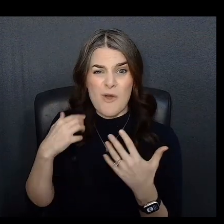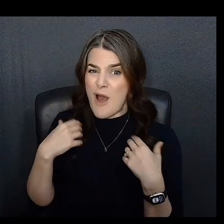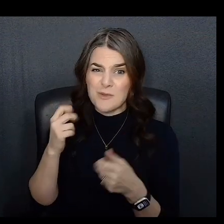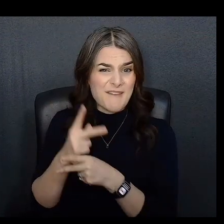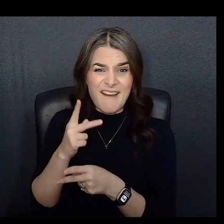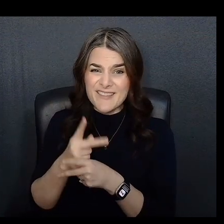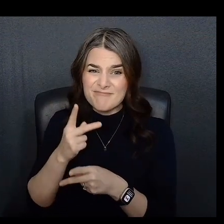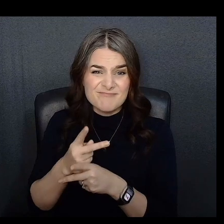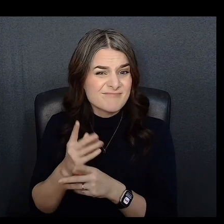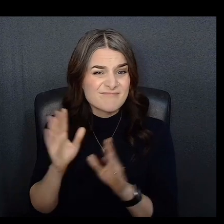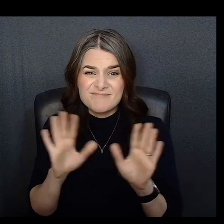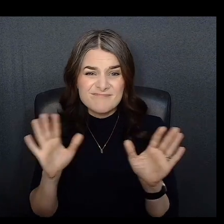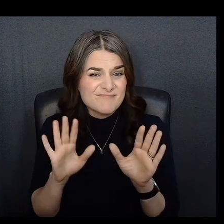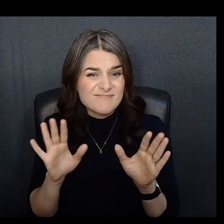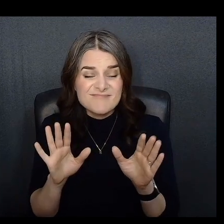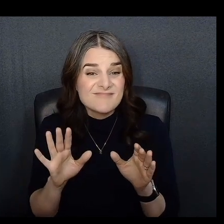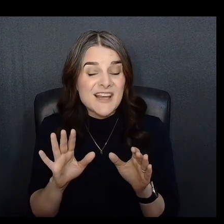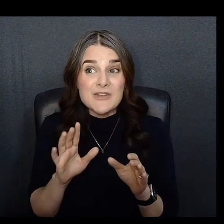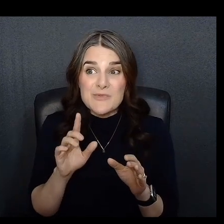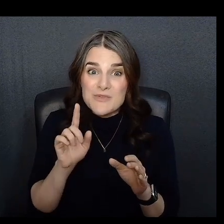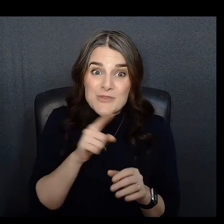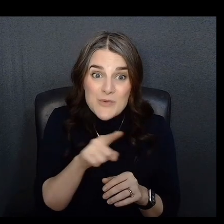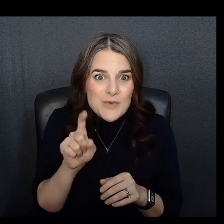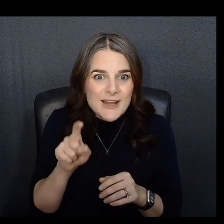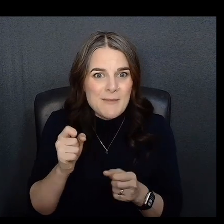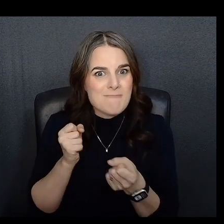and get the health care that you need when you need it.